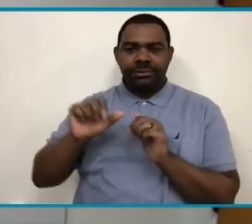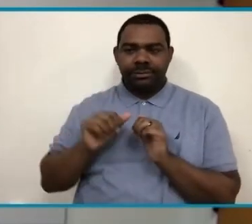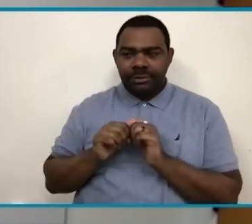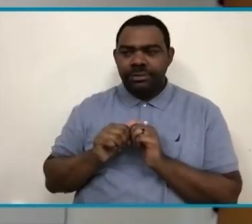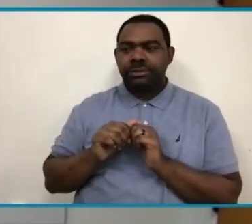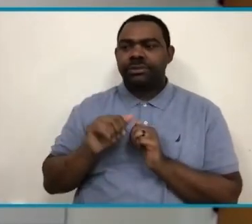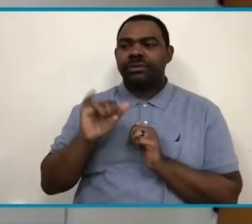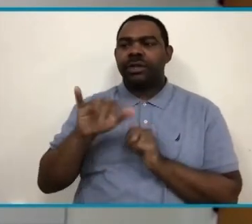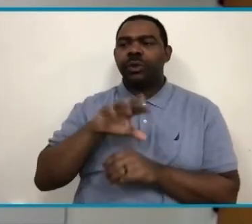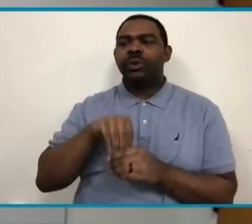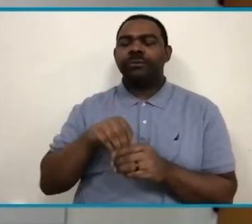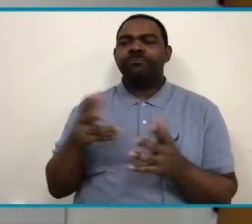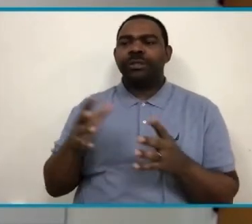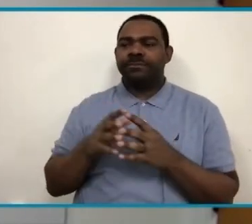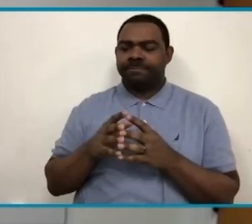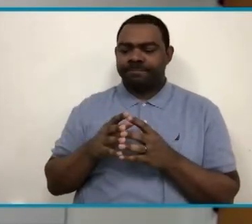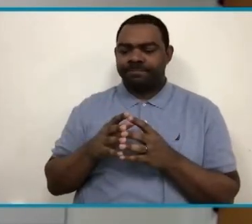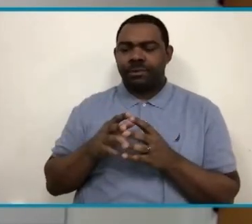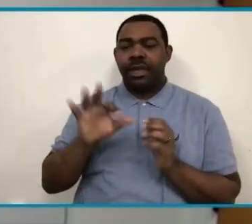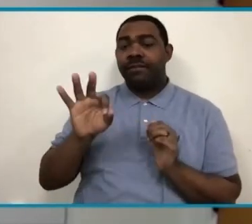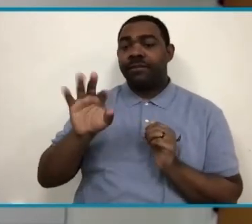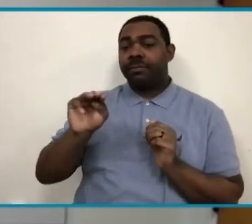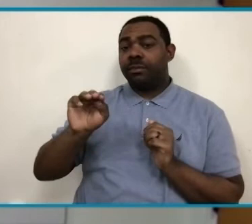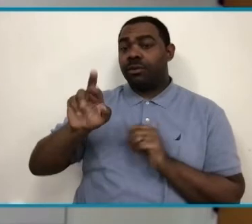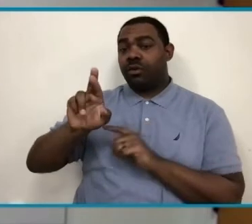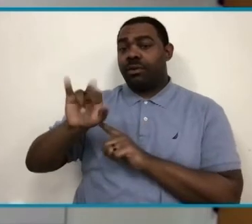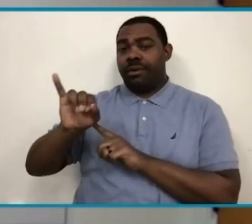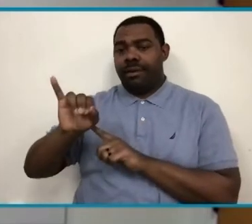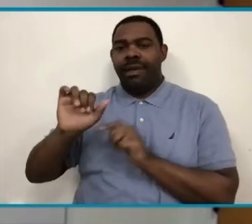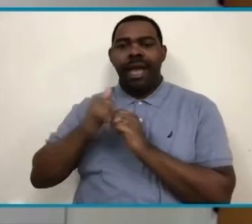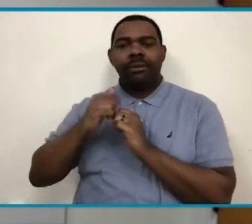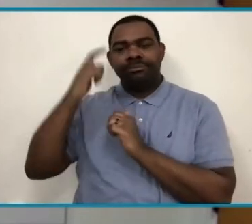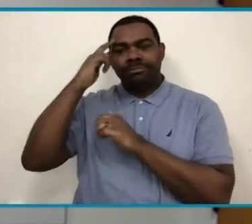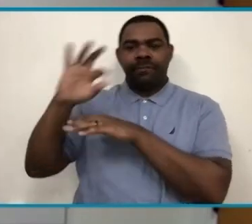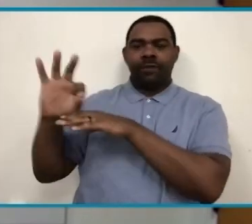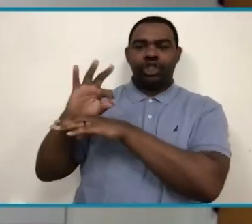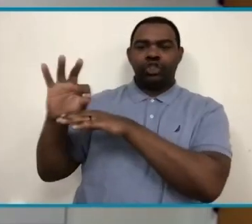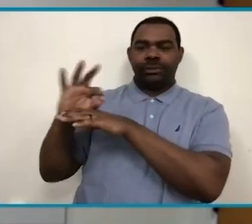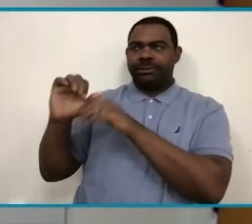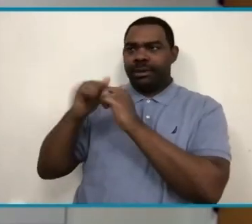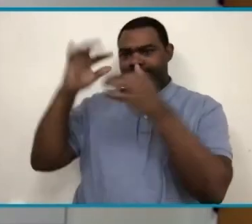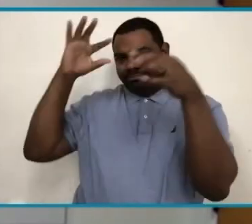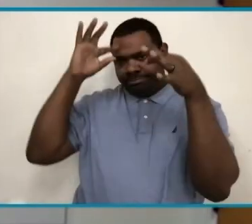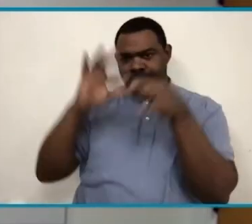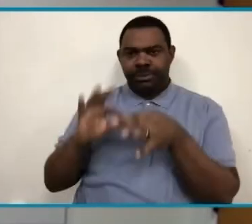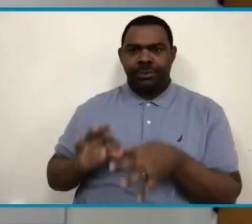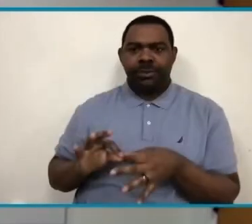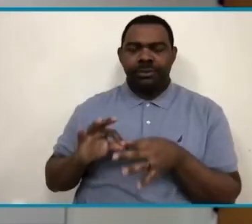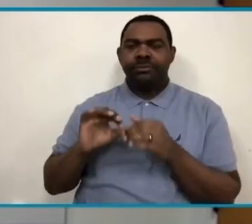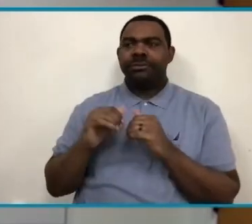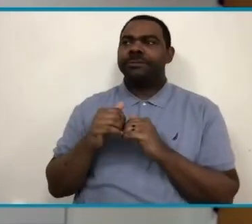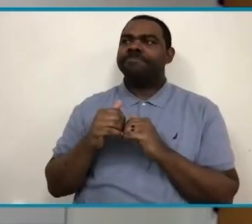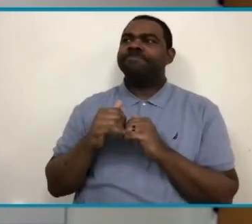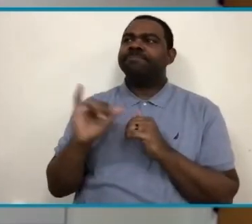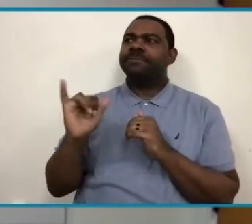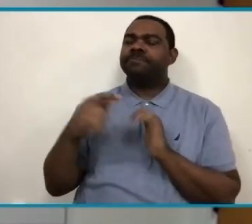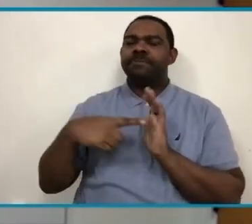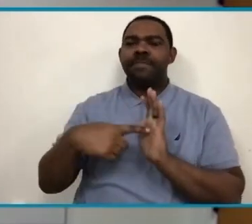So we're measuring functional connectivity, so the relationship of activity between different